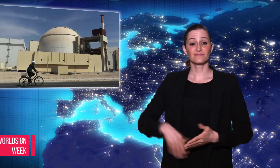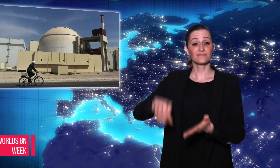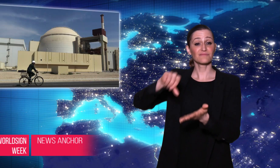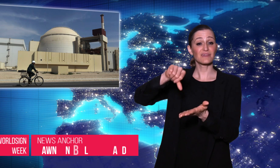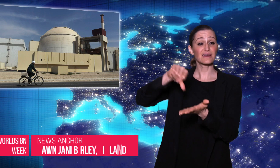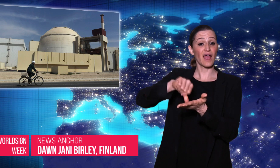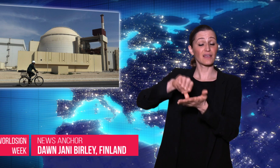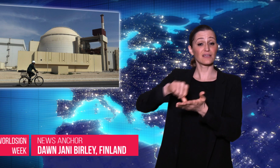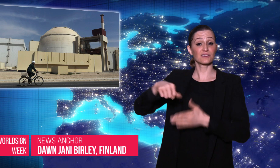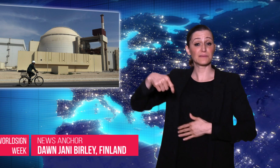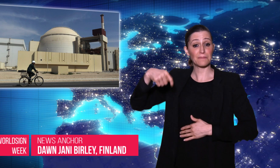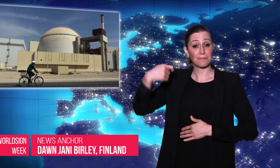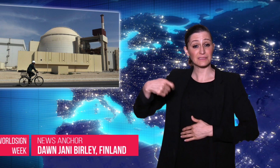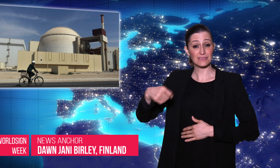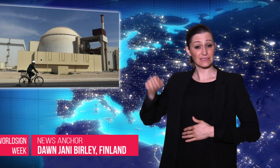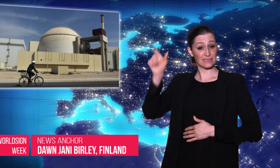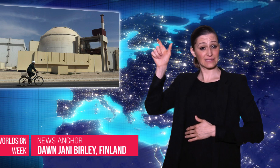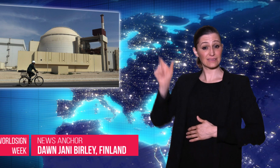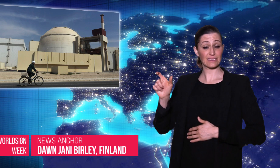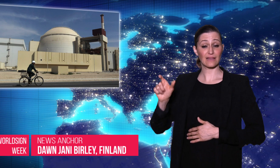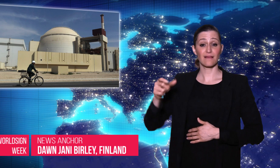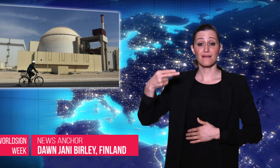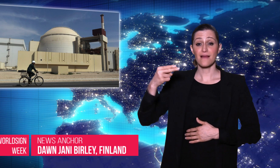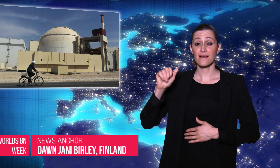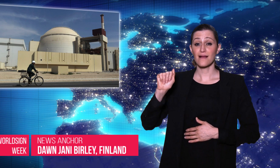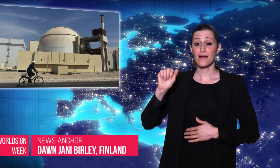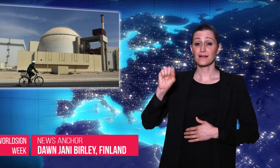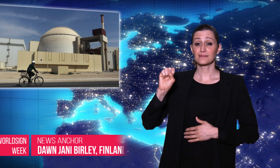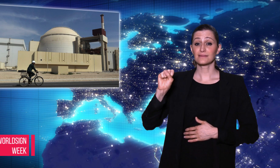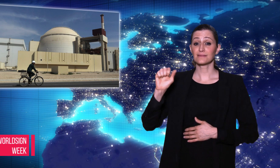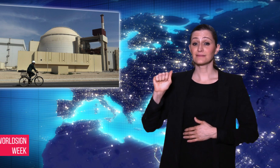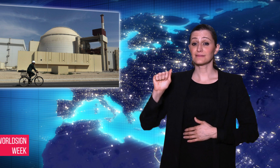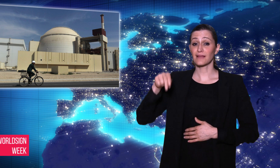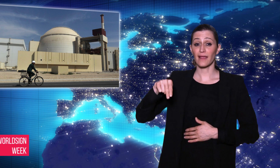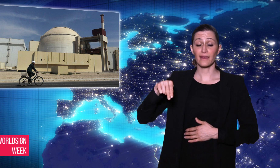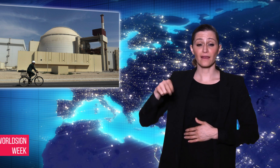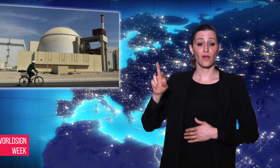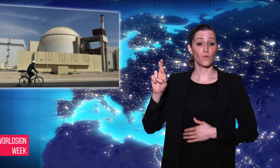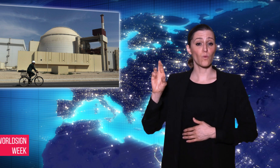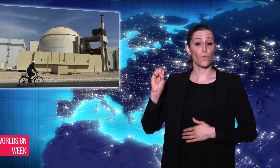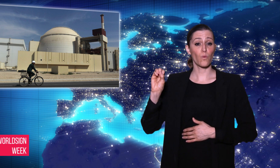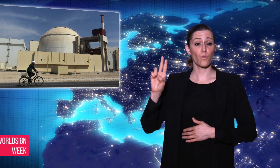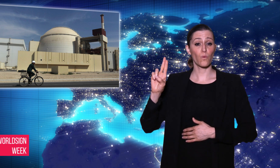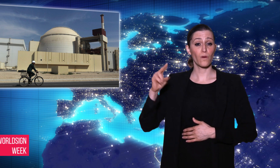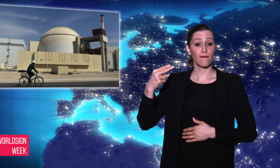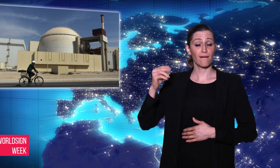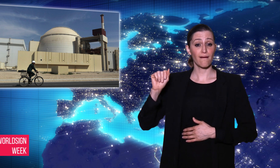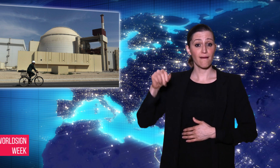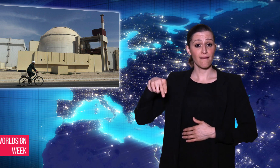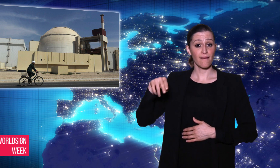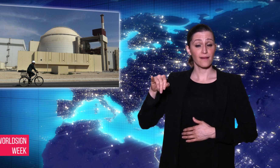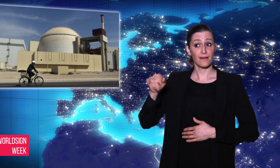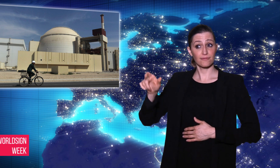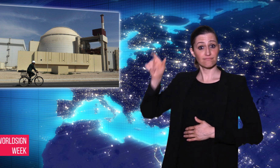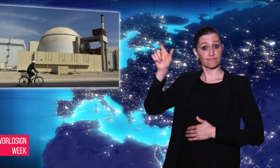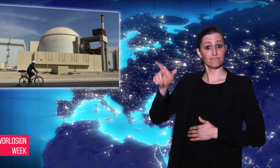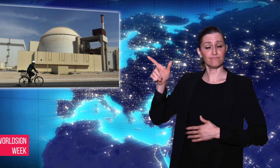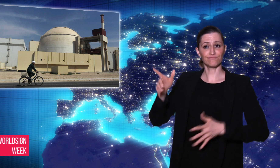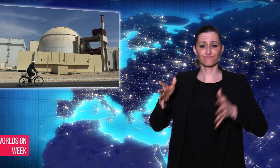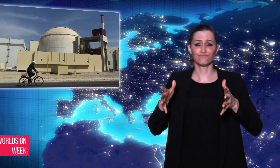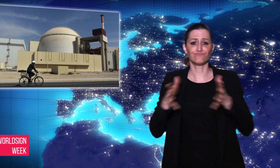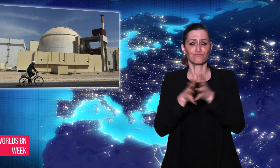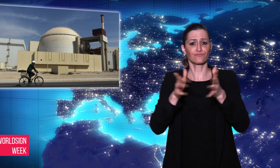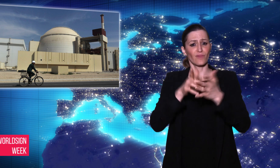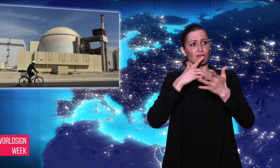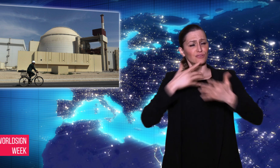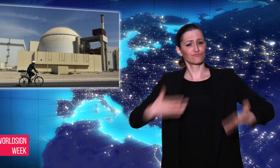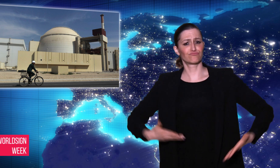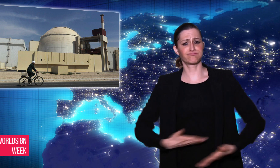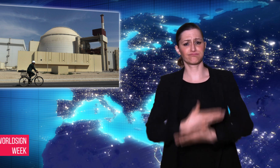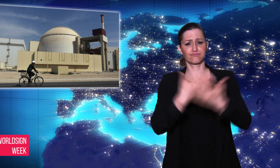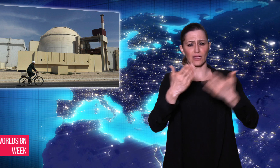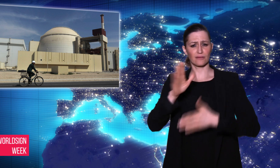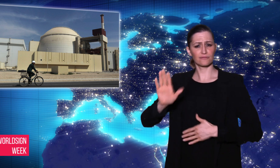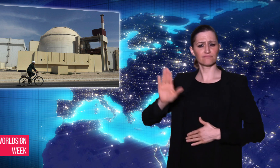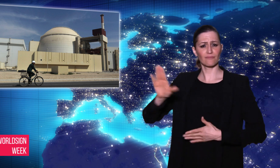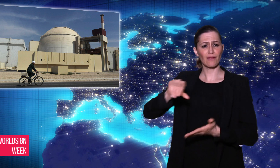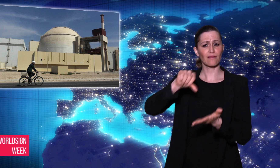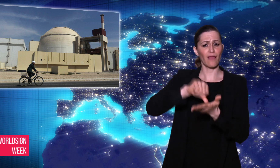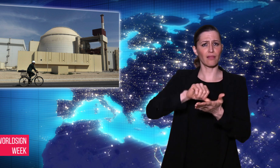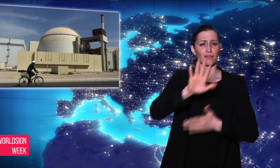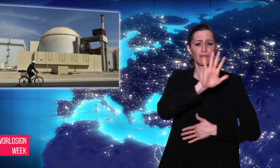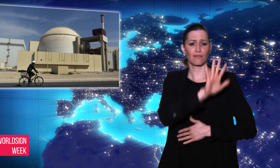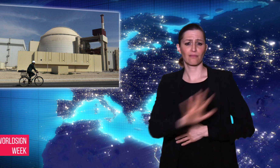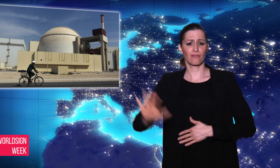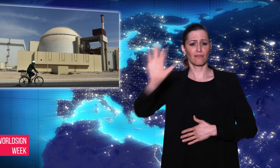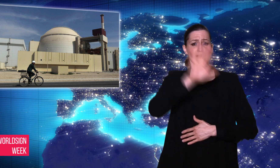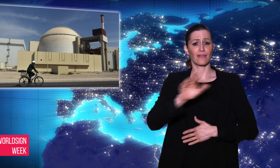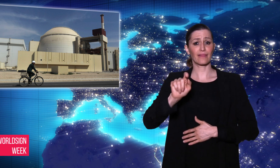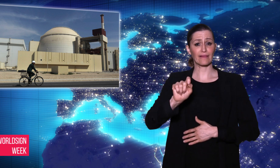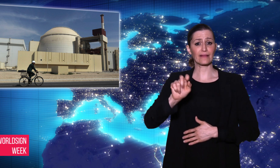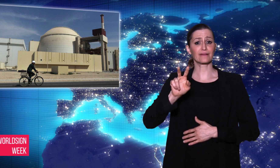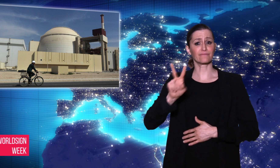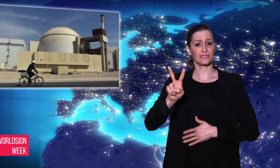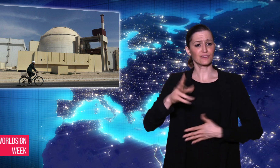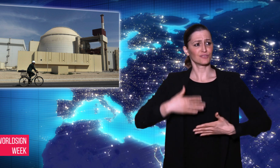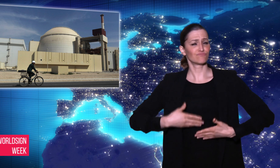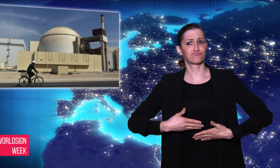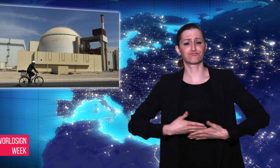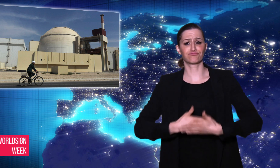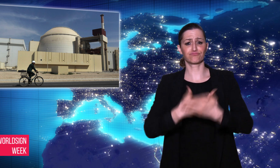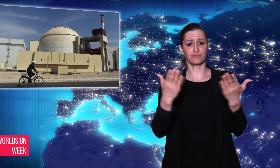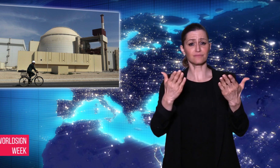Dawn: President of Iran Hassan Rouhani announced on national